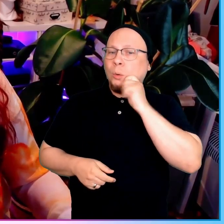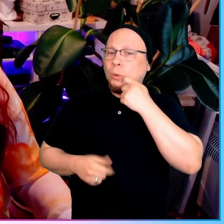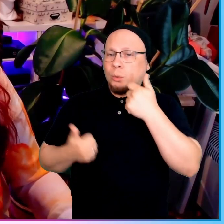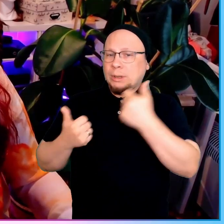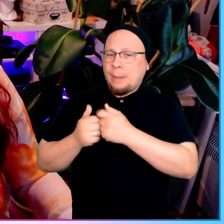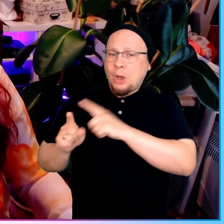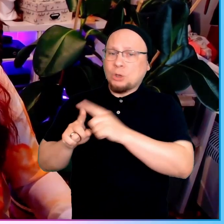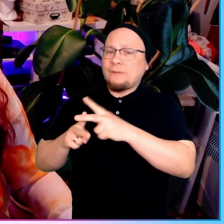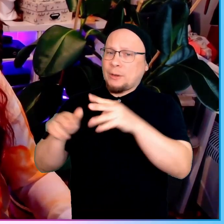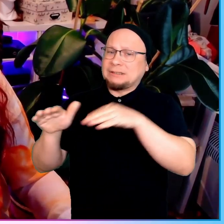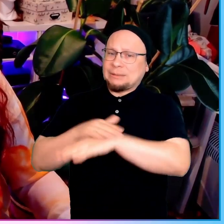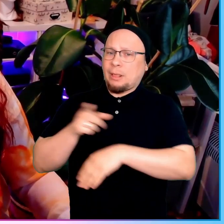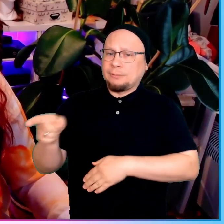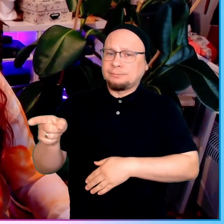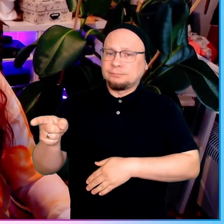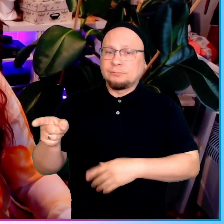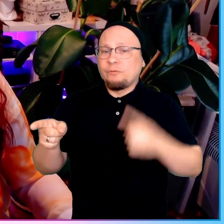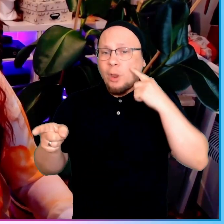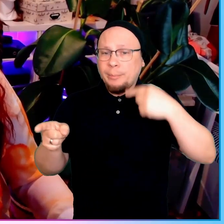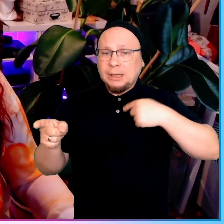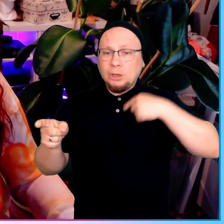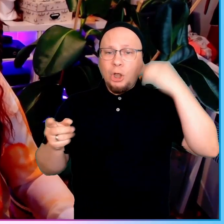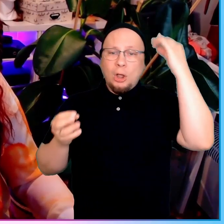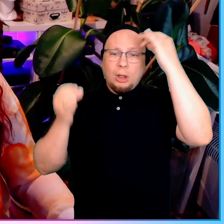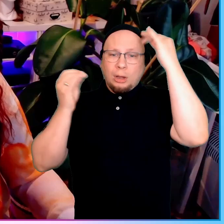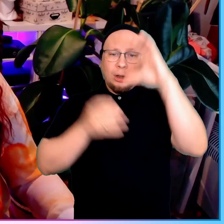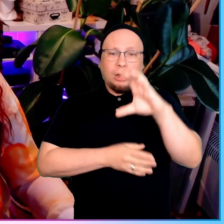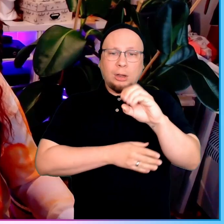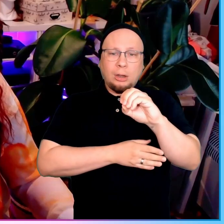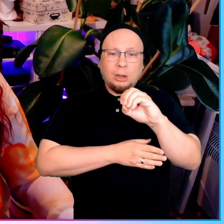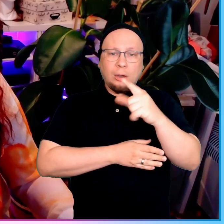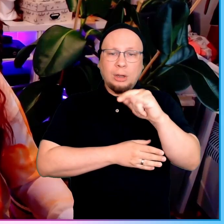From the focus on cognitive accessibility through good information in options,